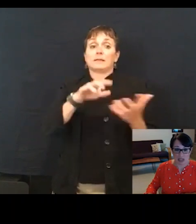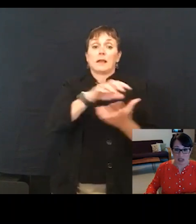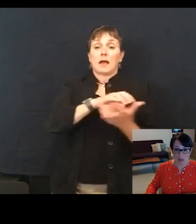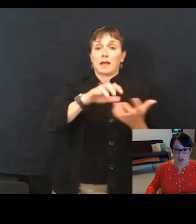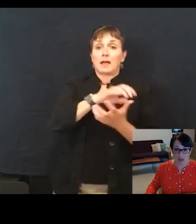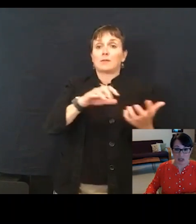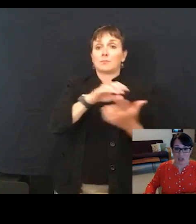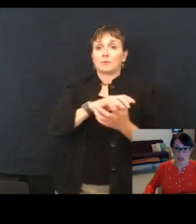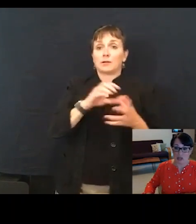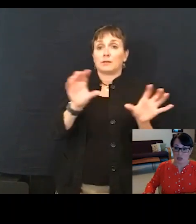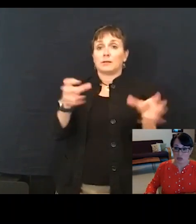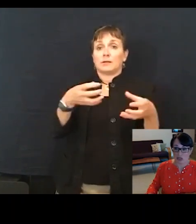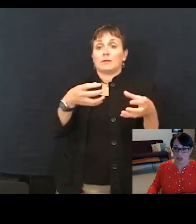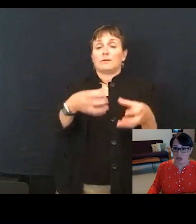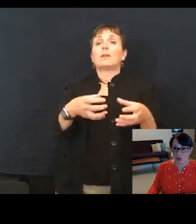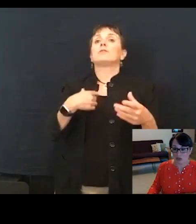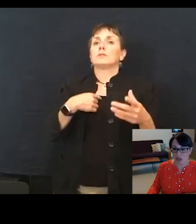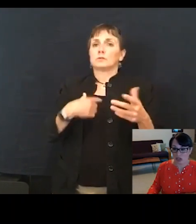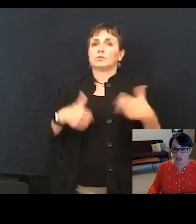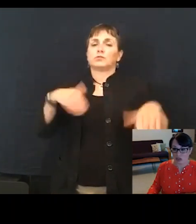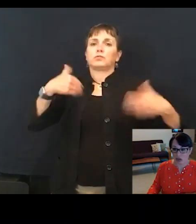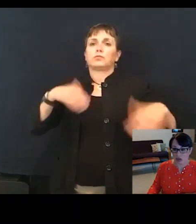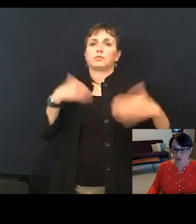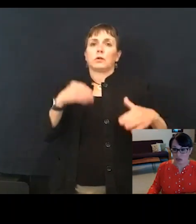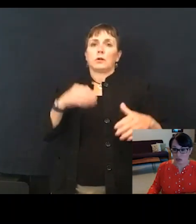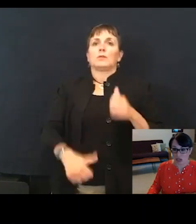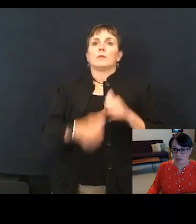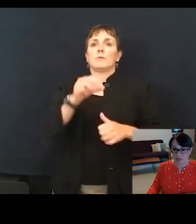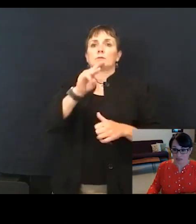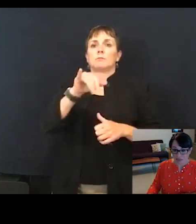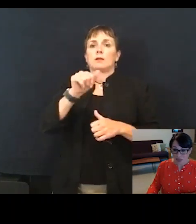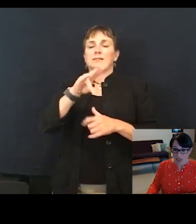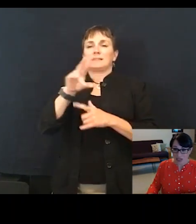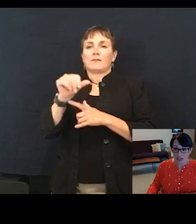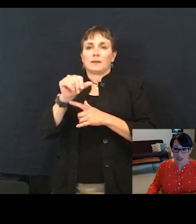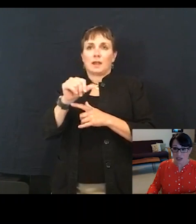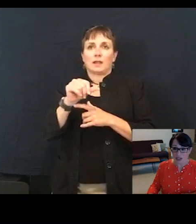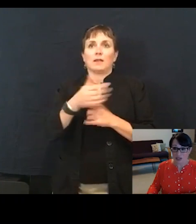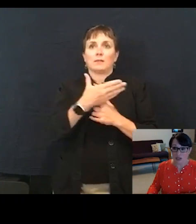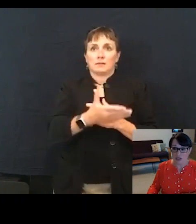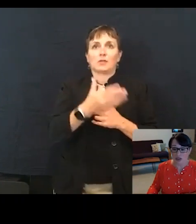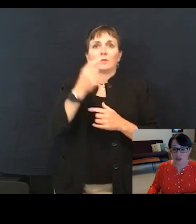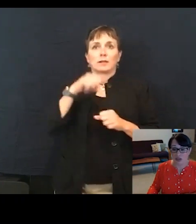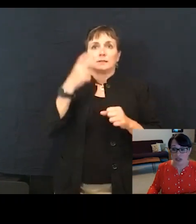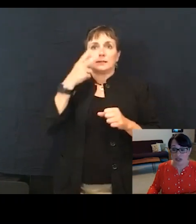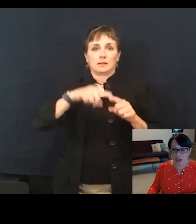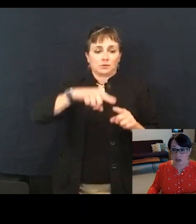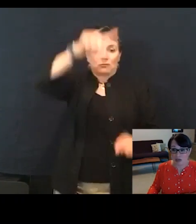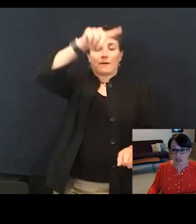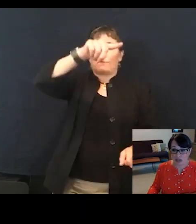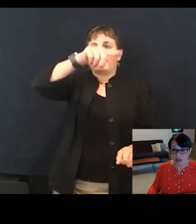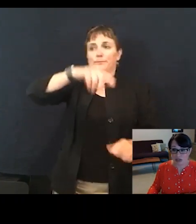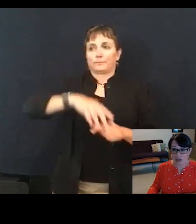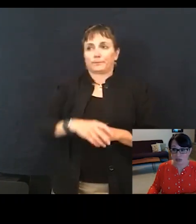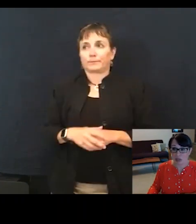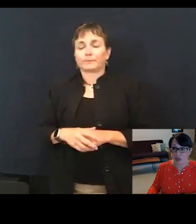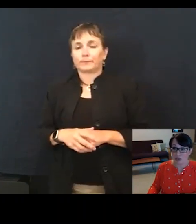expression, which you can see quantified in this graph to the right. And excitingly, we saw that the hybrid vector system